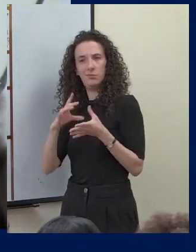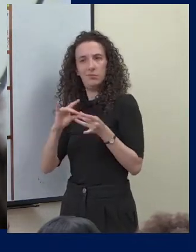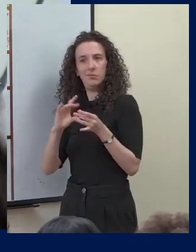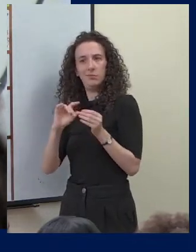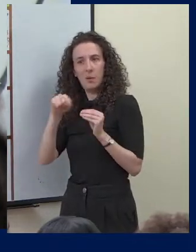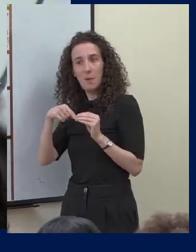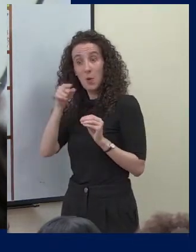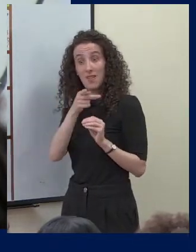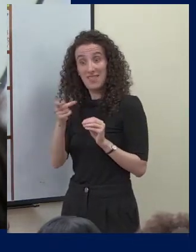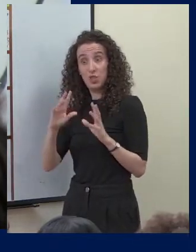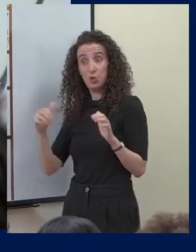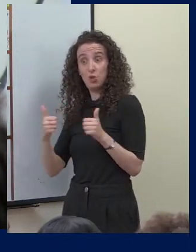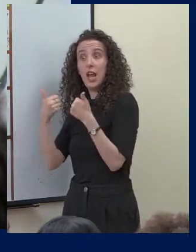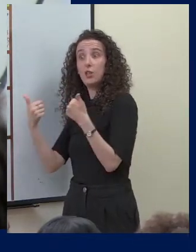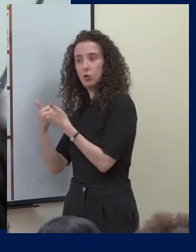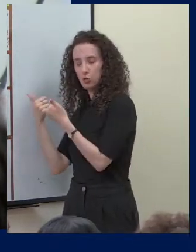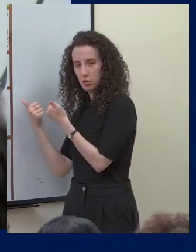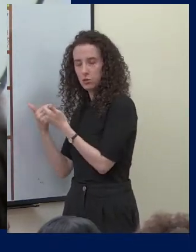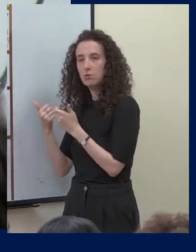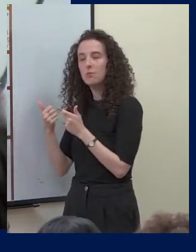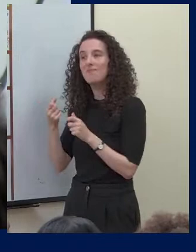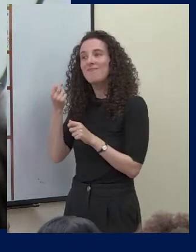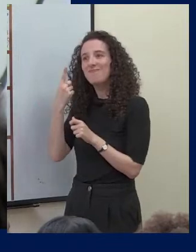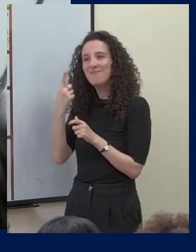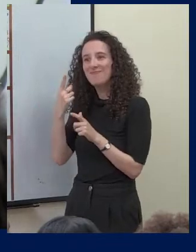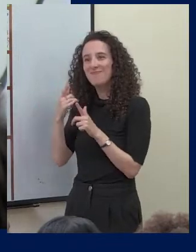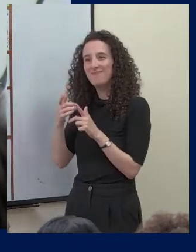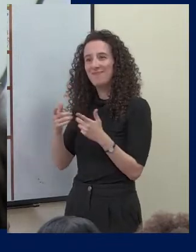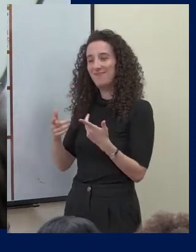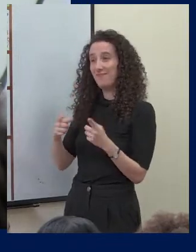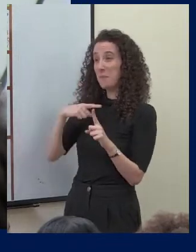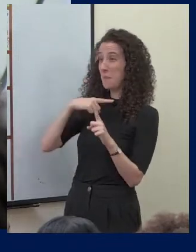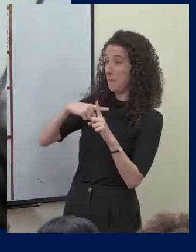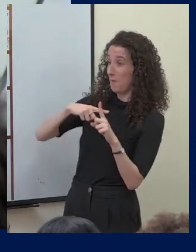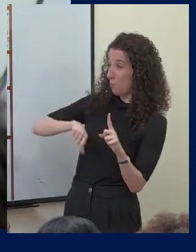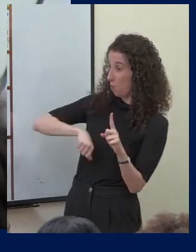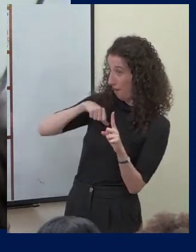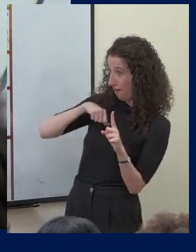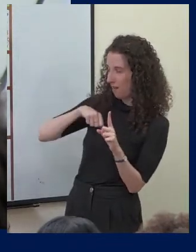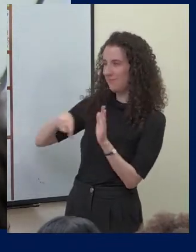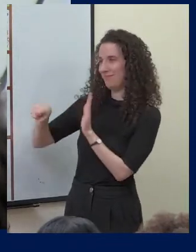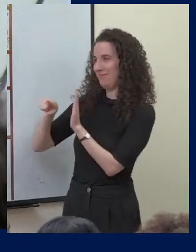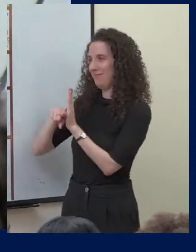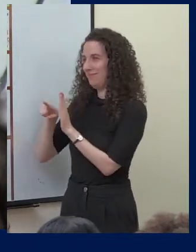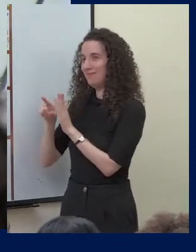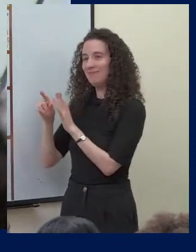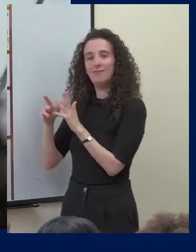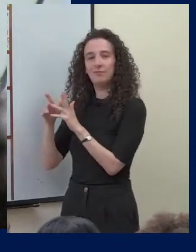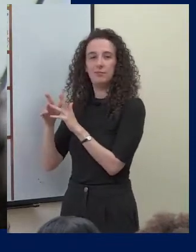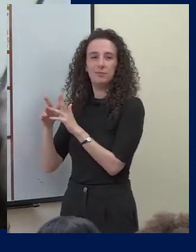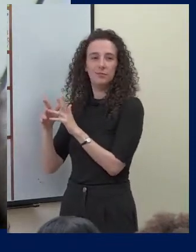taking into consideration the pride and diversity of our community but at the same time being effective at the work you do?